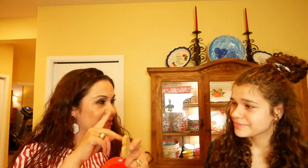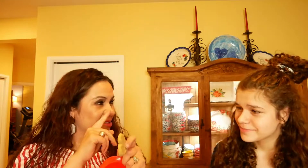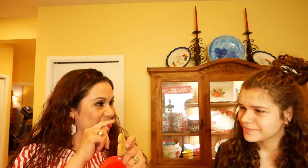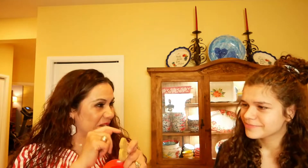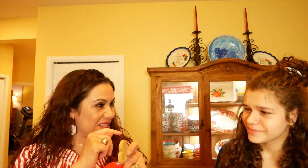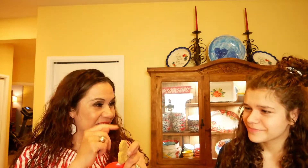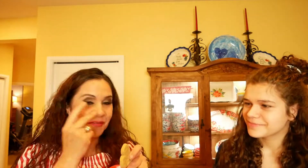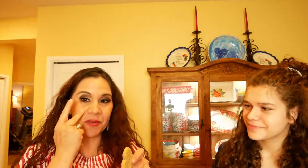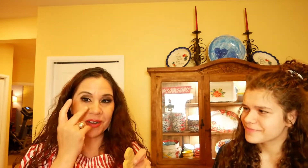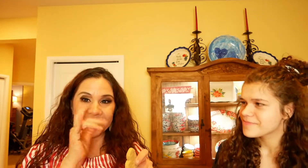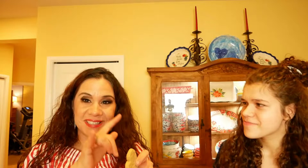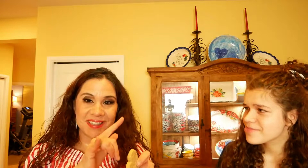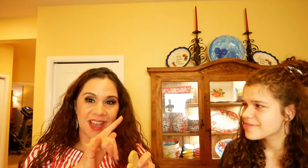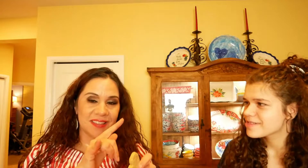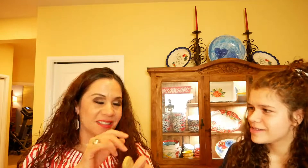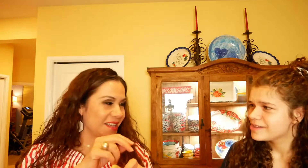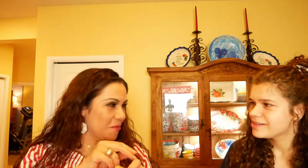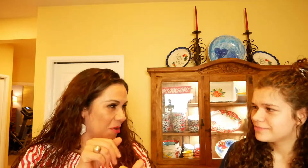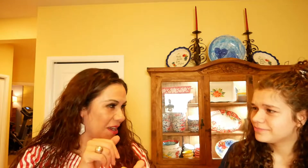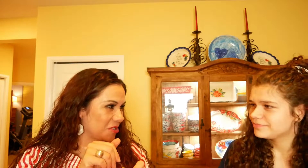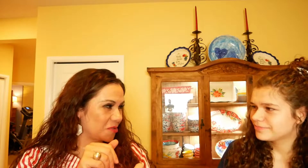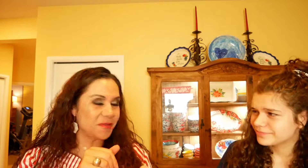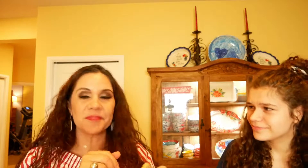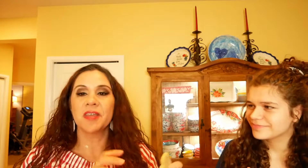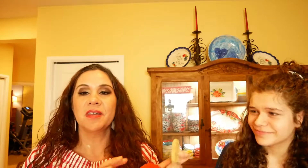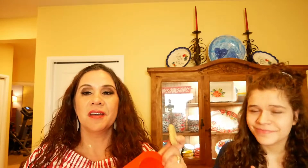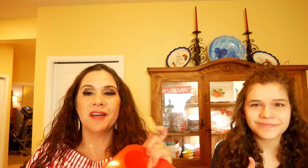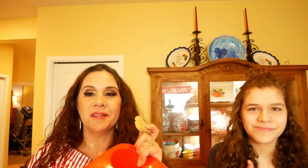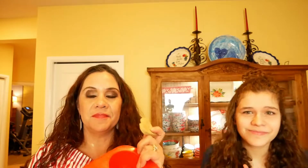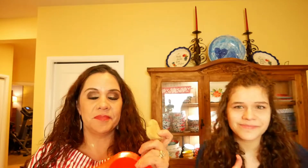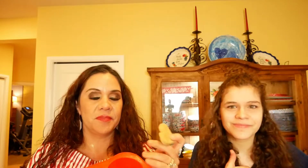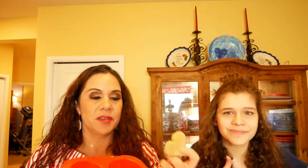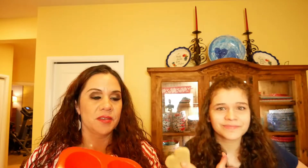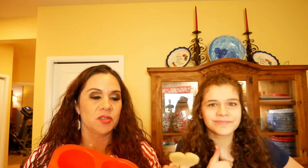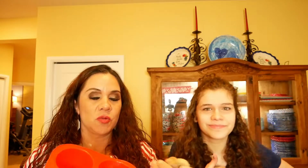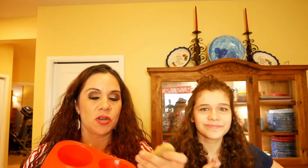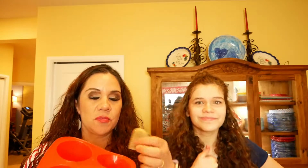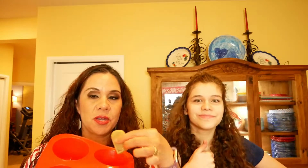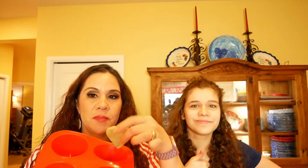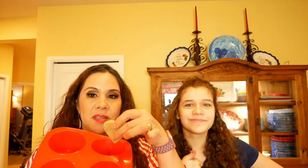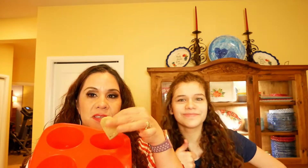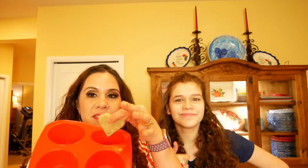for treats if you want to see that that's like more natural um so we're going to put them at the